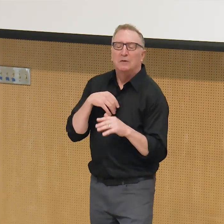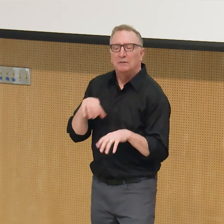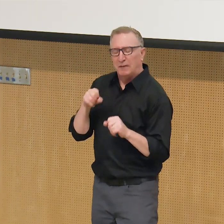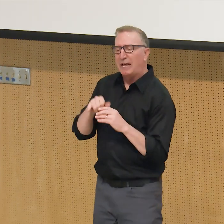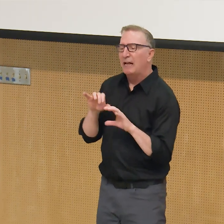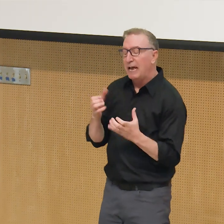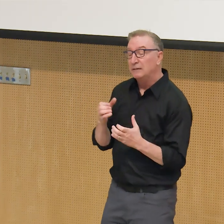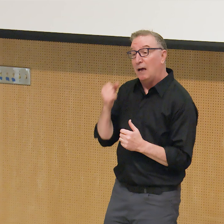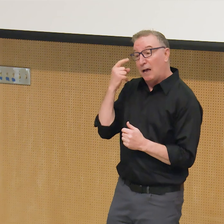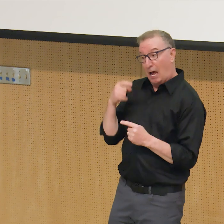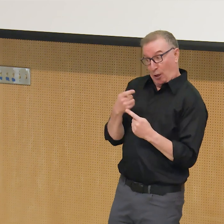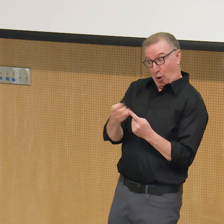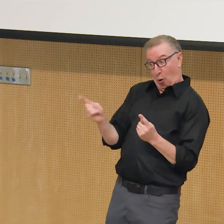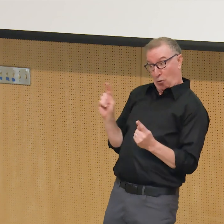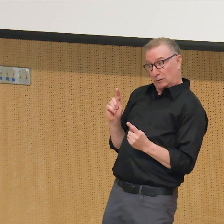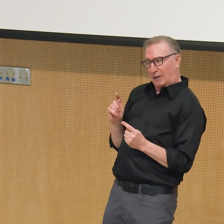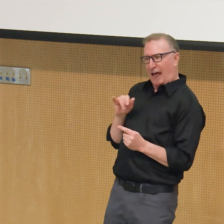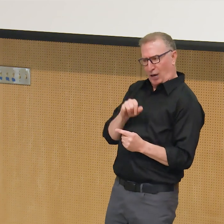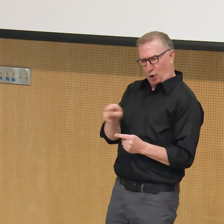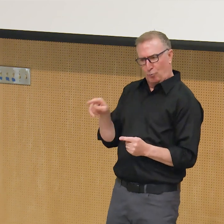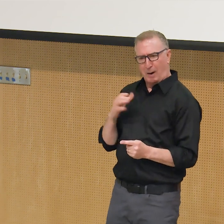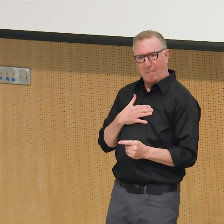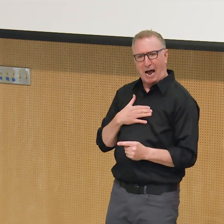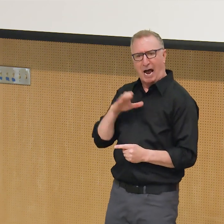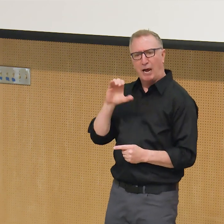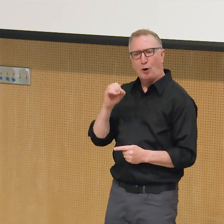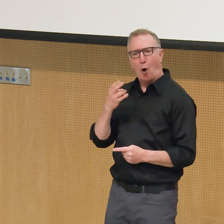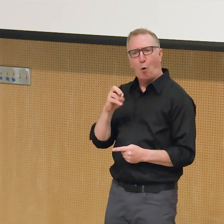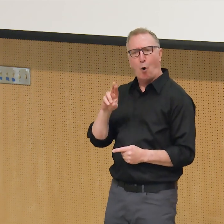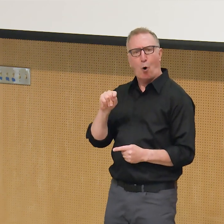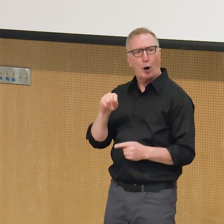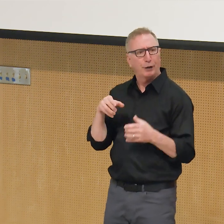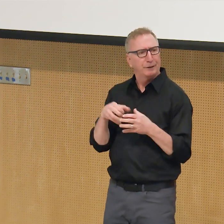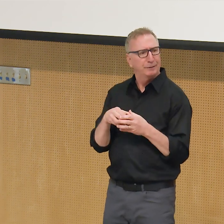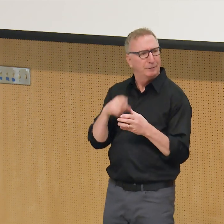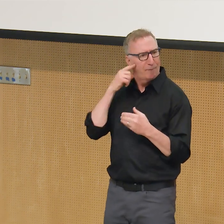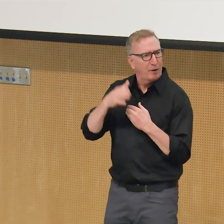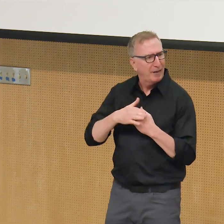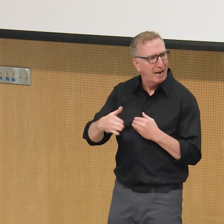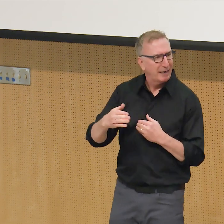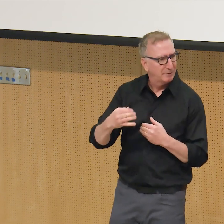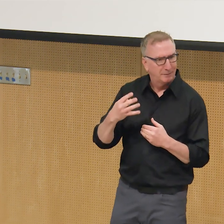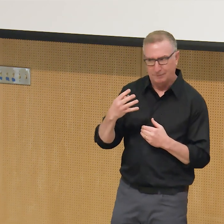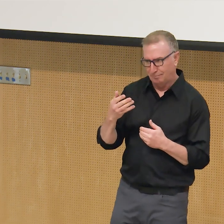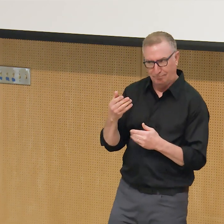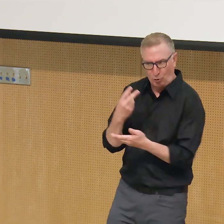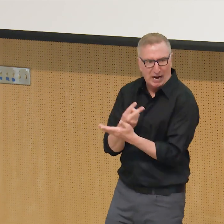So, I took some of those classes and I remember at that time, the folks in my cohort,